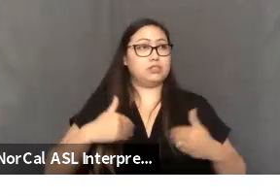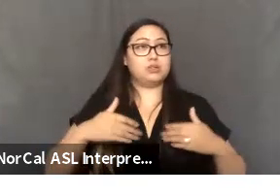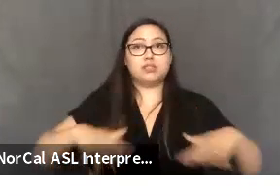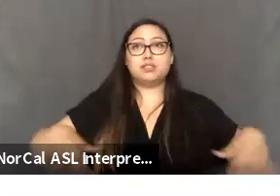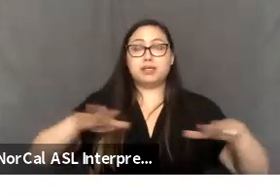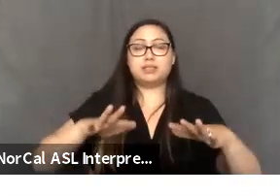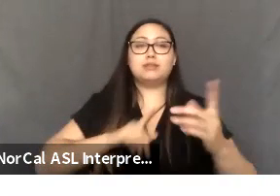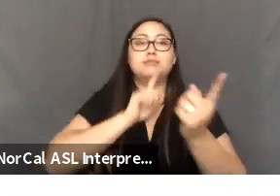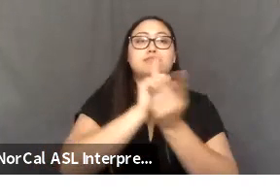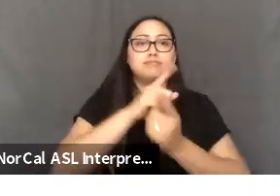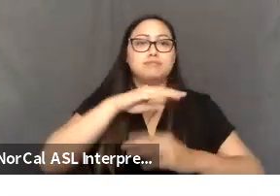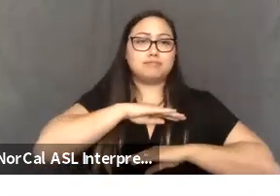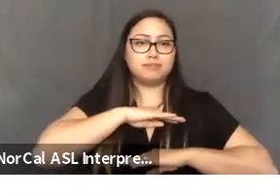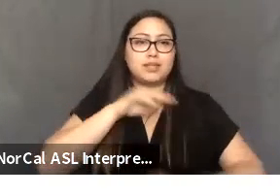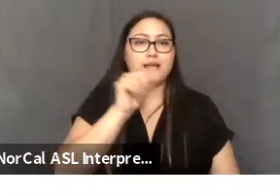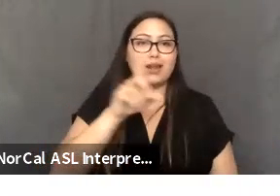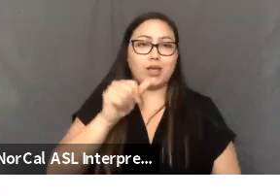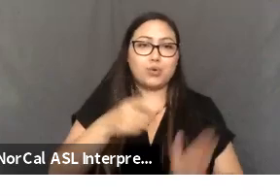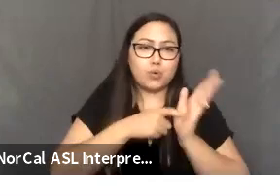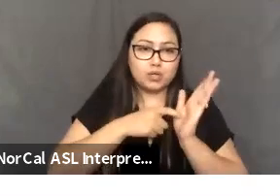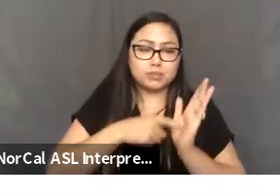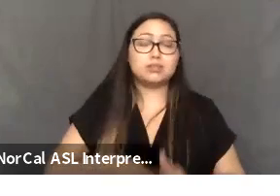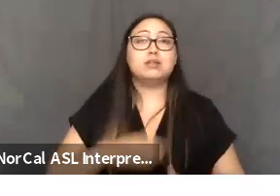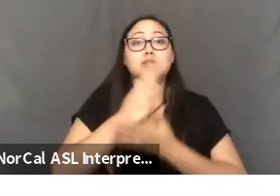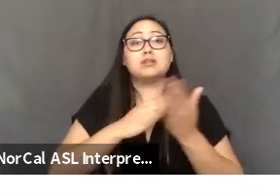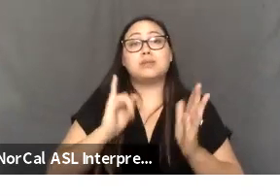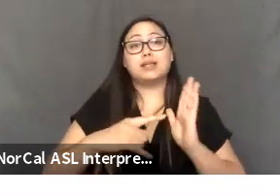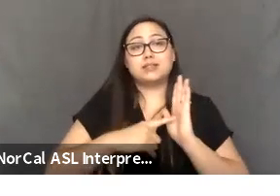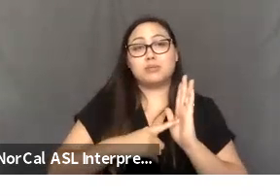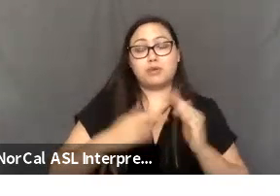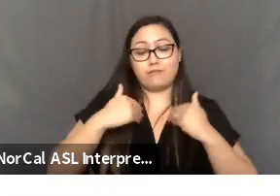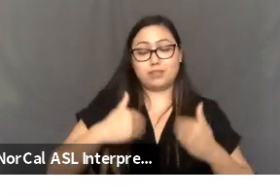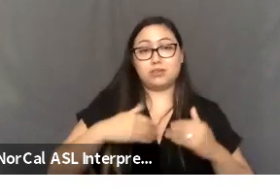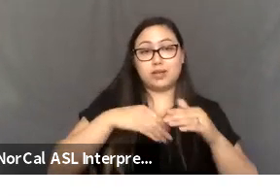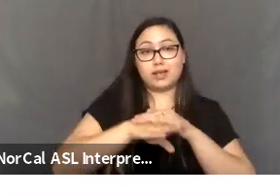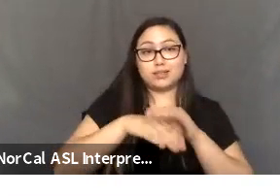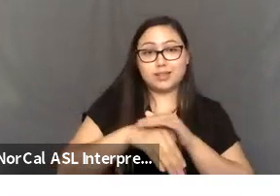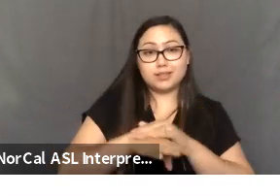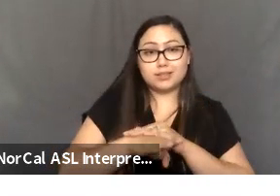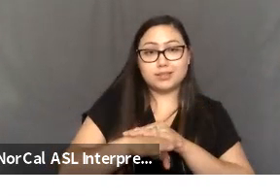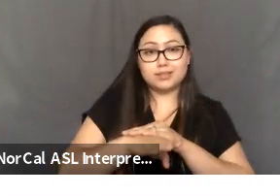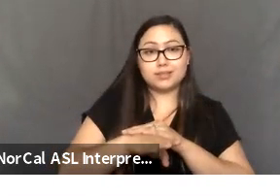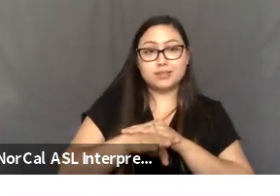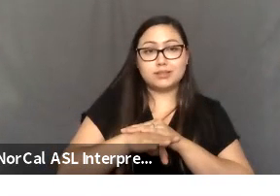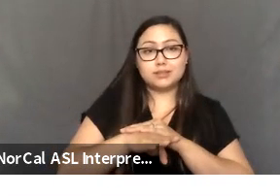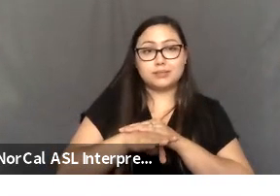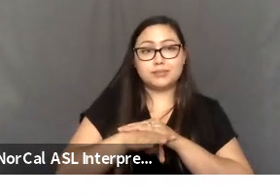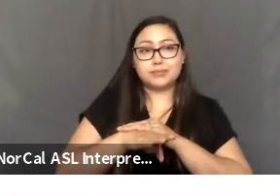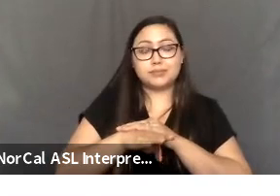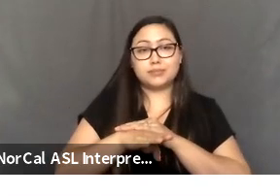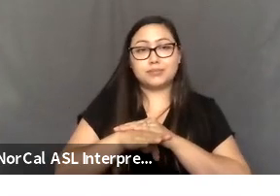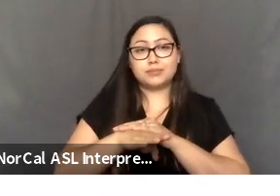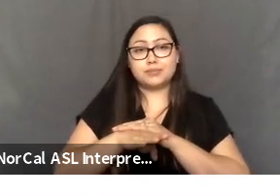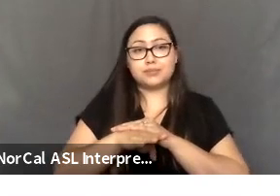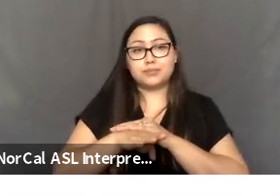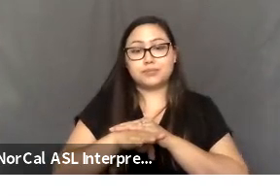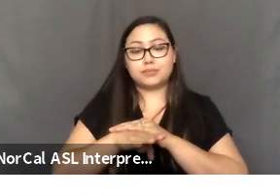requirements. And some of the examples of these type of physical access physical space components